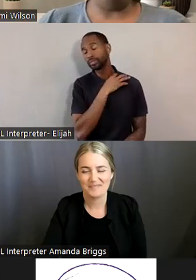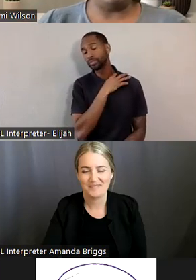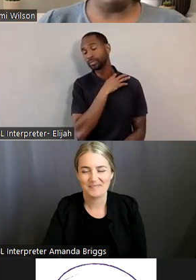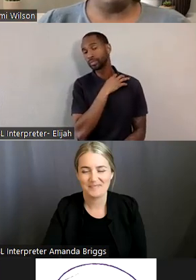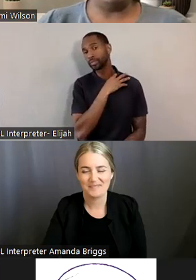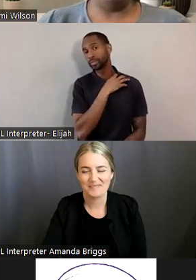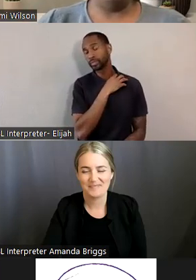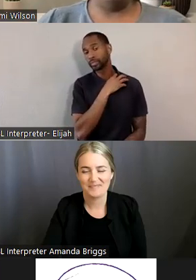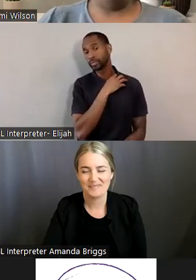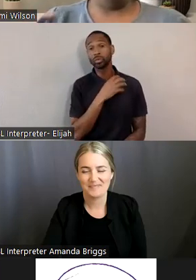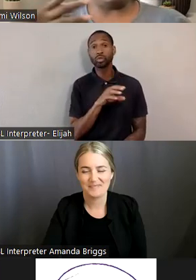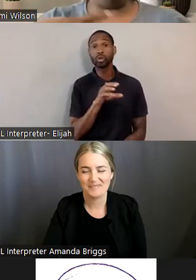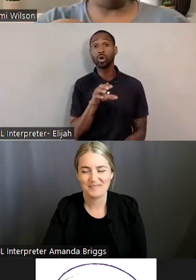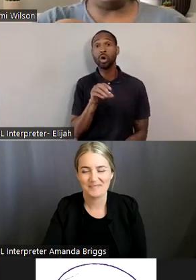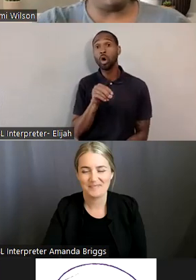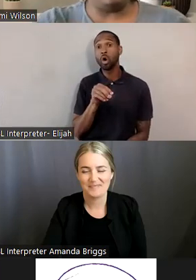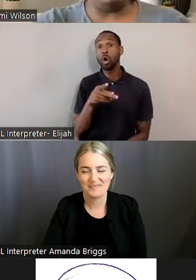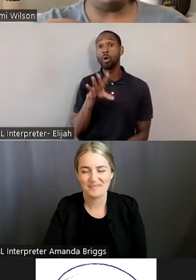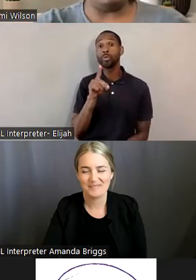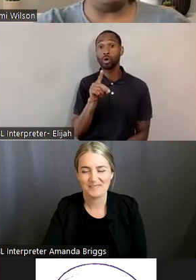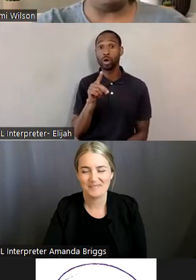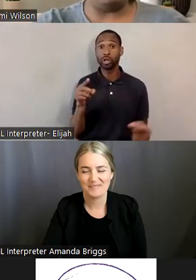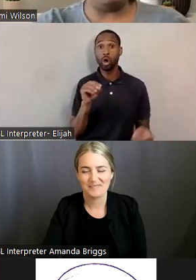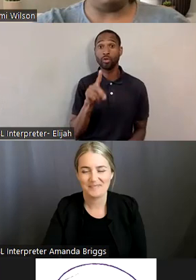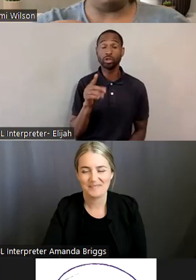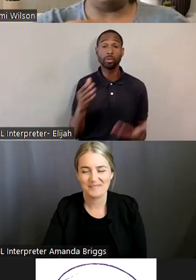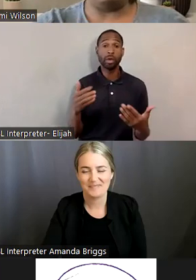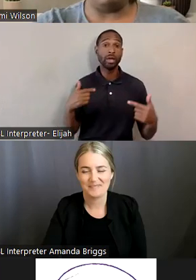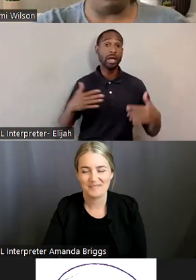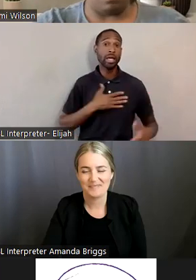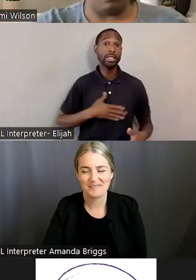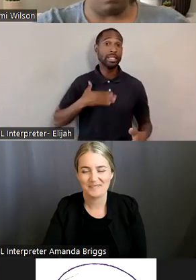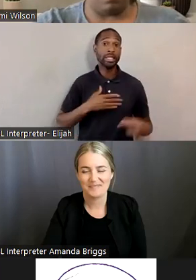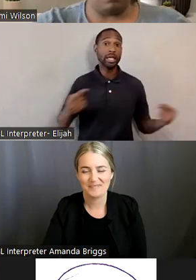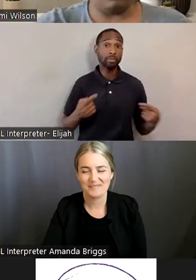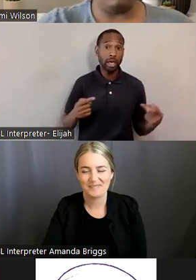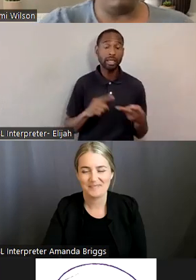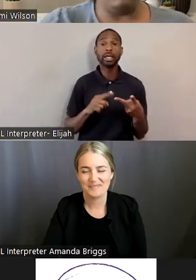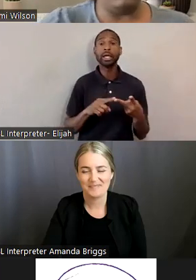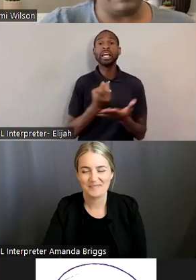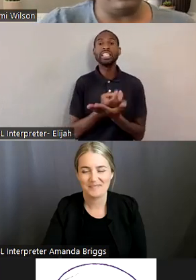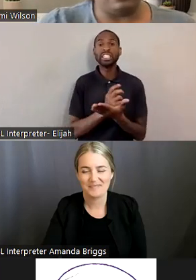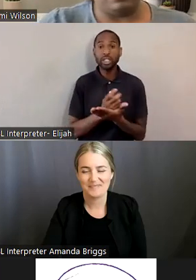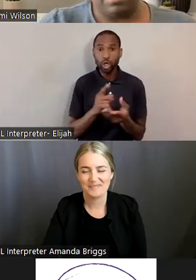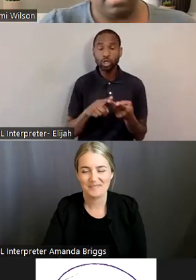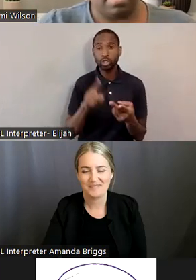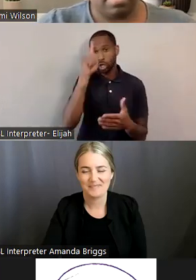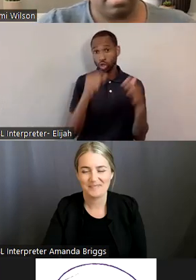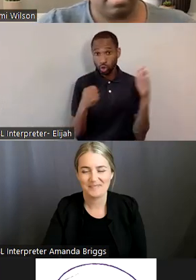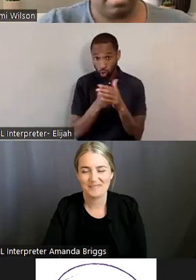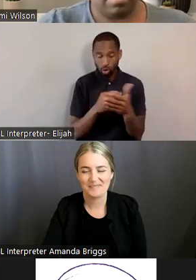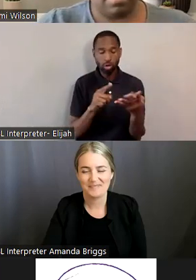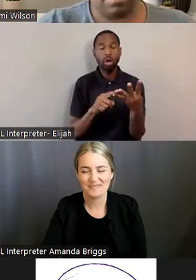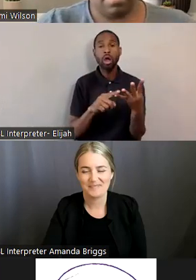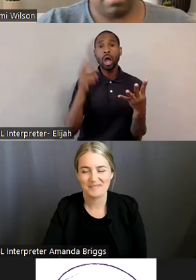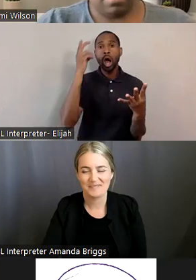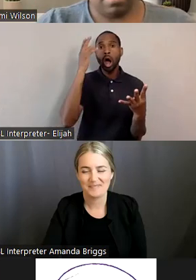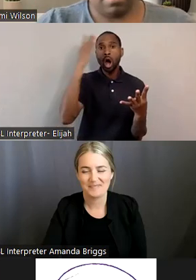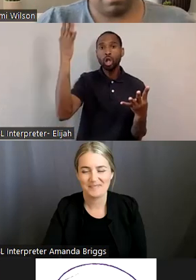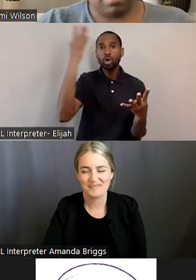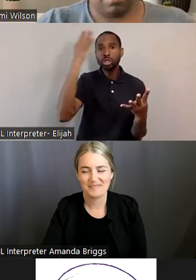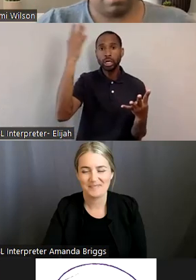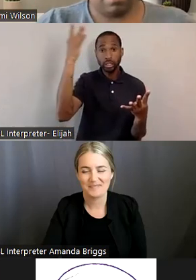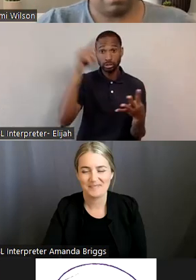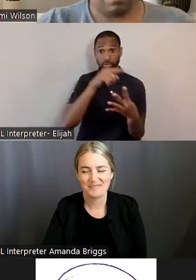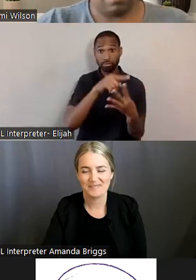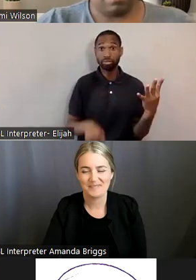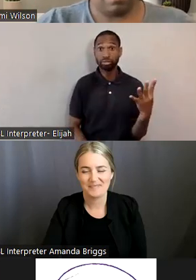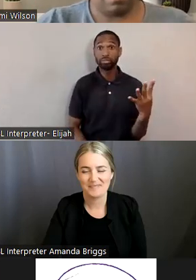They might have chest pain, seizures, stroke, and hallucinations.